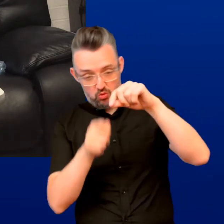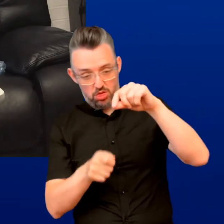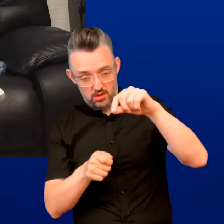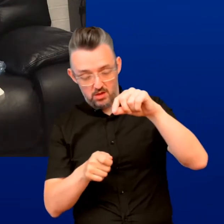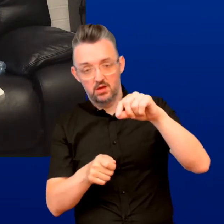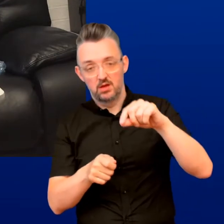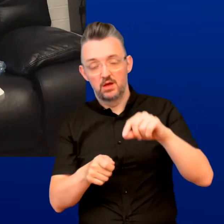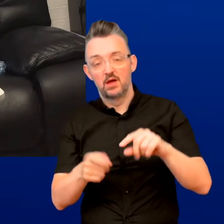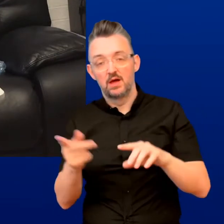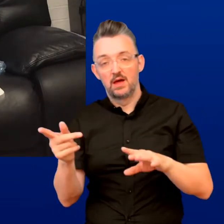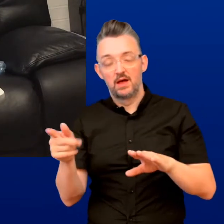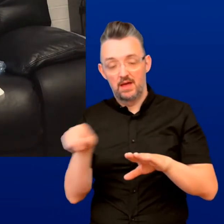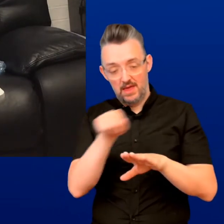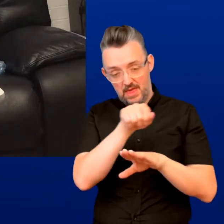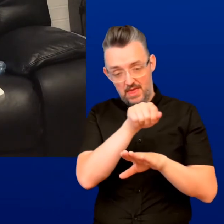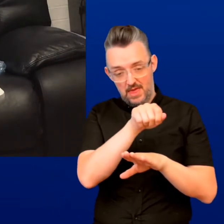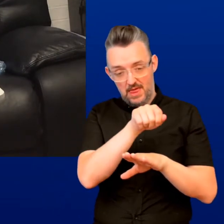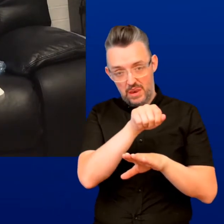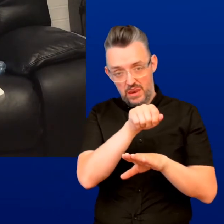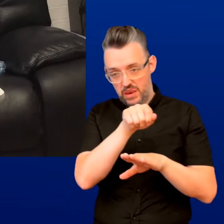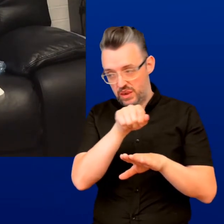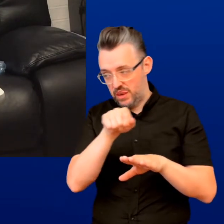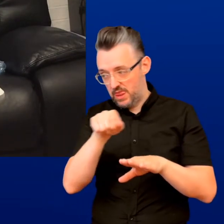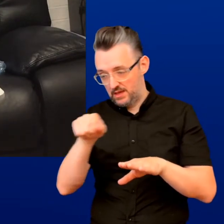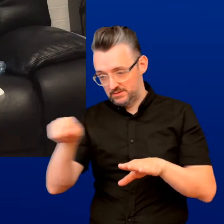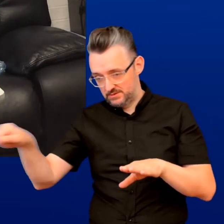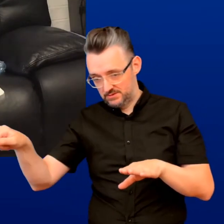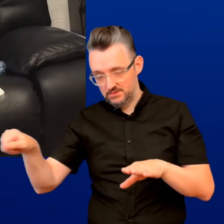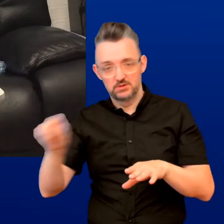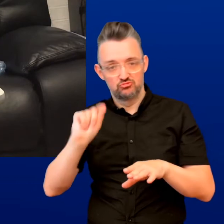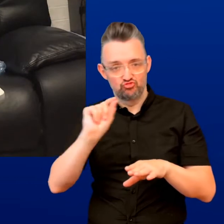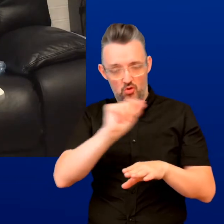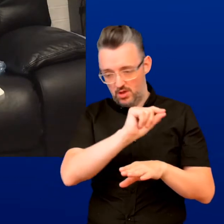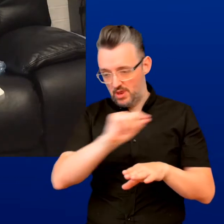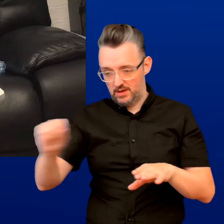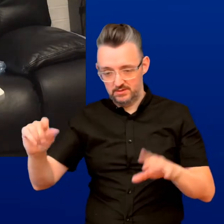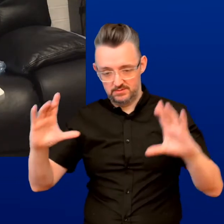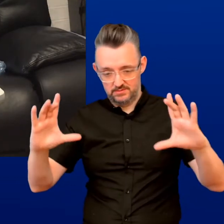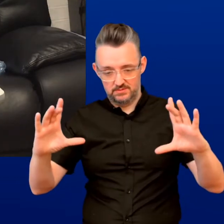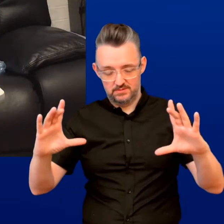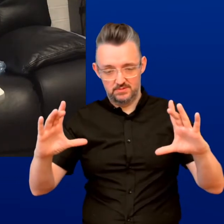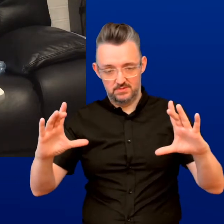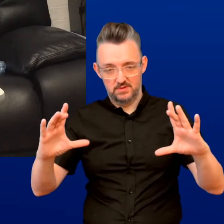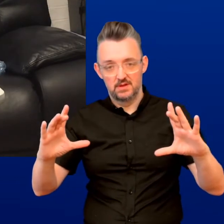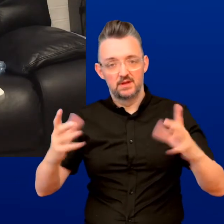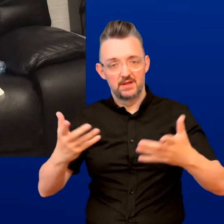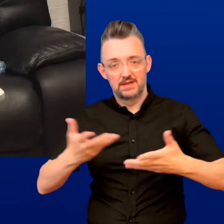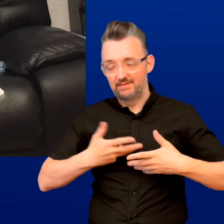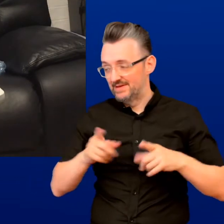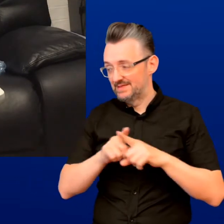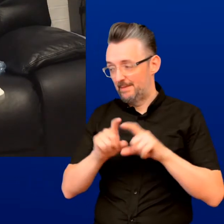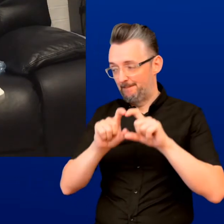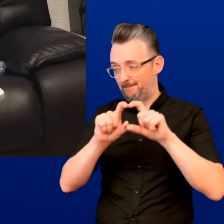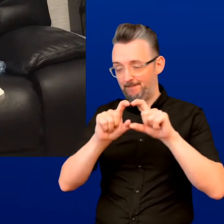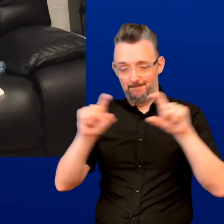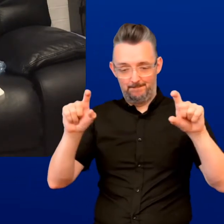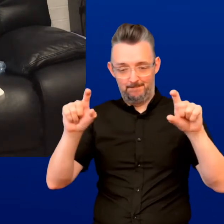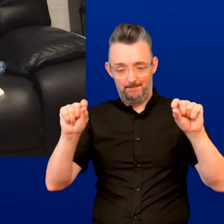a line along the paper. That gave me a shape like this...